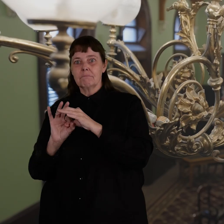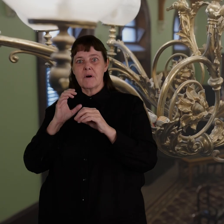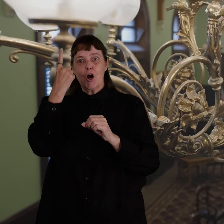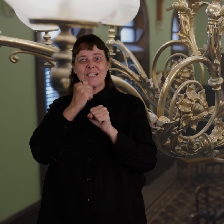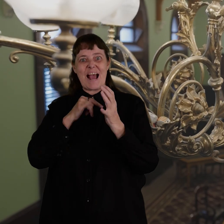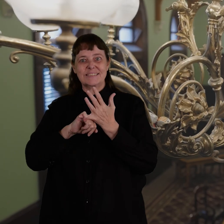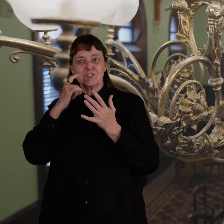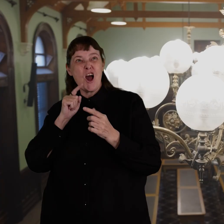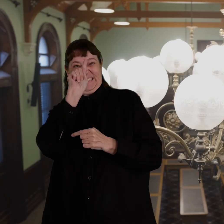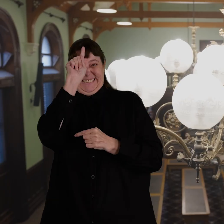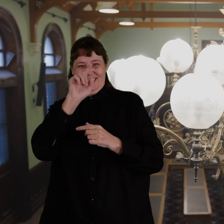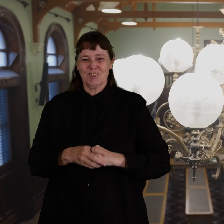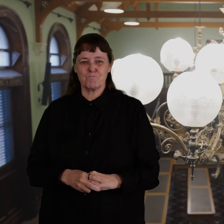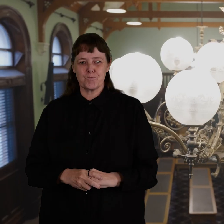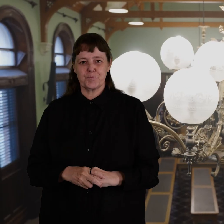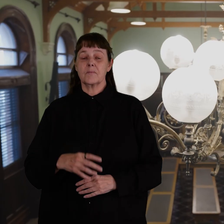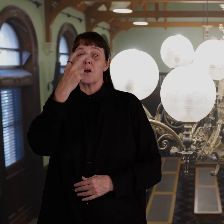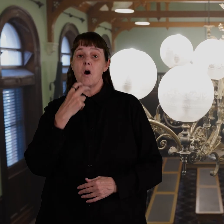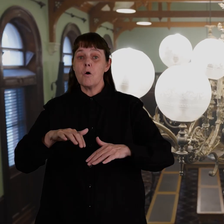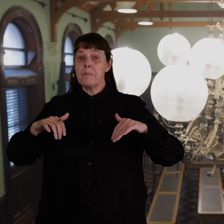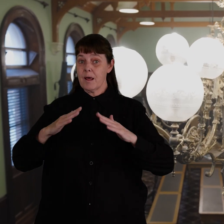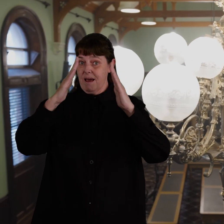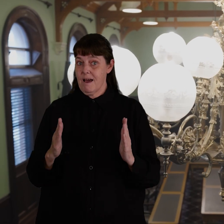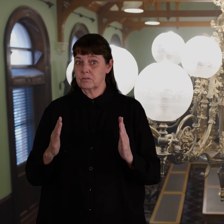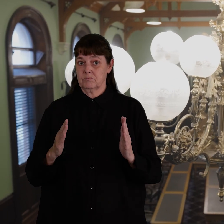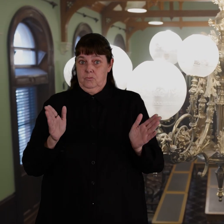pieces of infrastructure in Adelaide that were connected to gas.